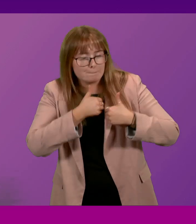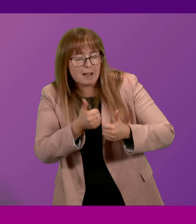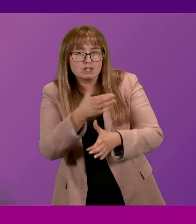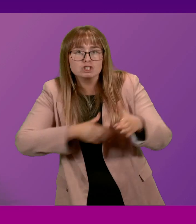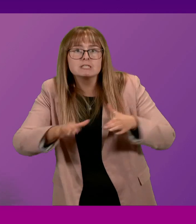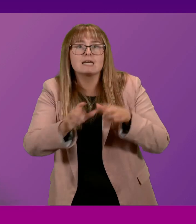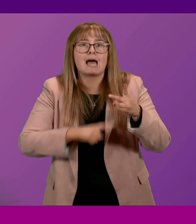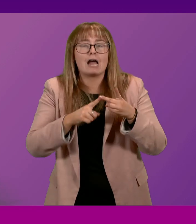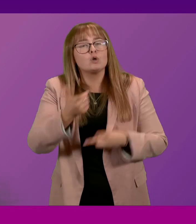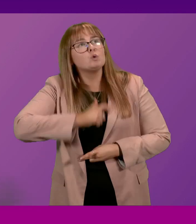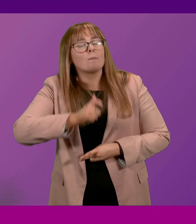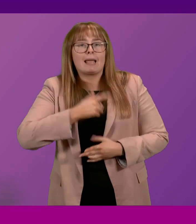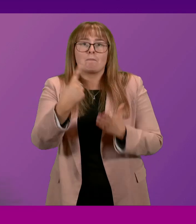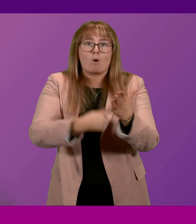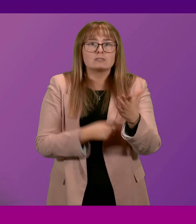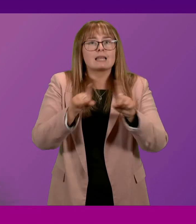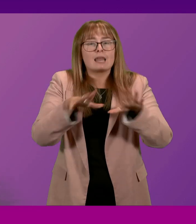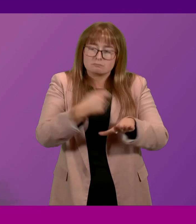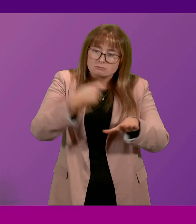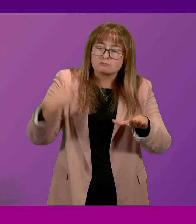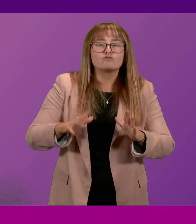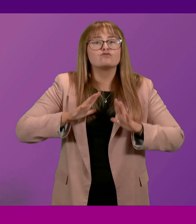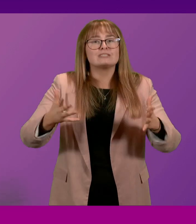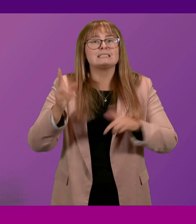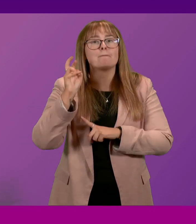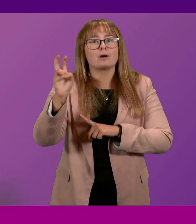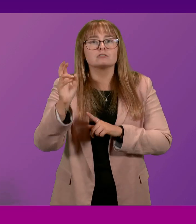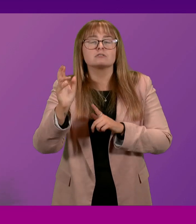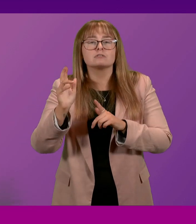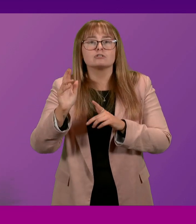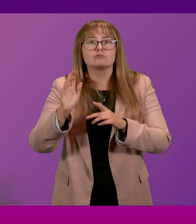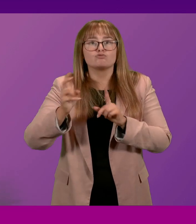humane policies such as the extension of free bus travel to people who seek asylum?